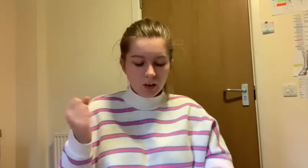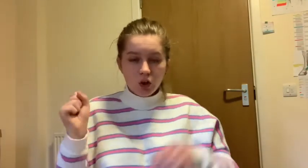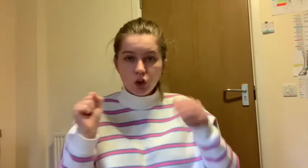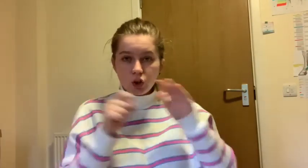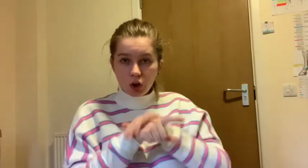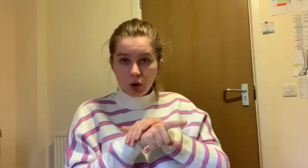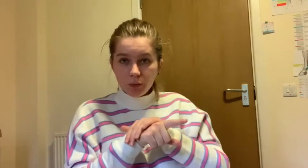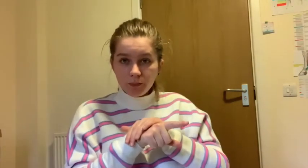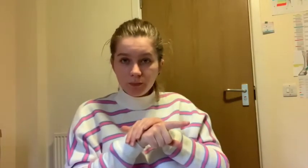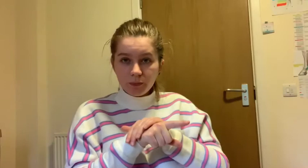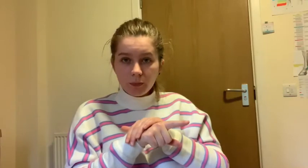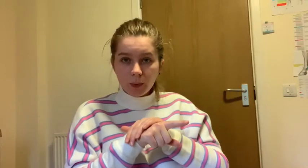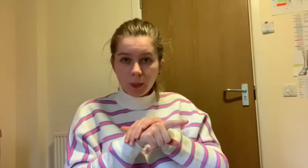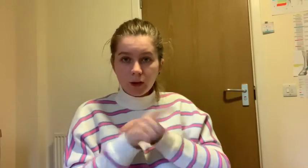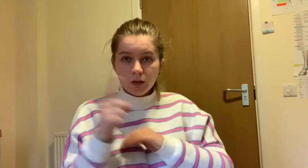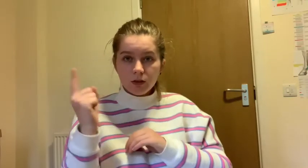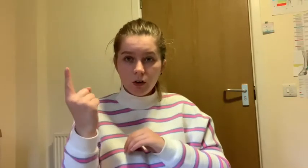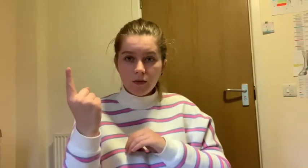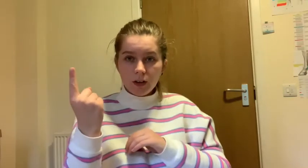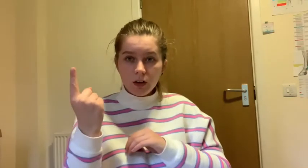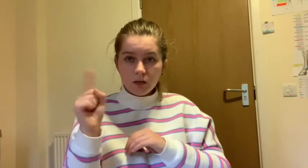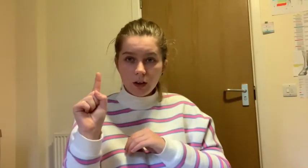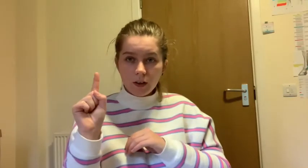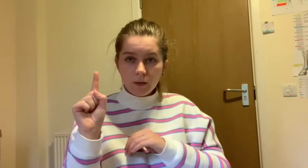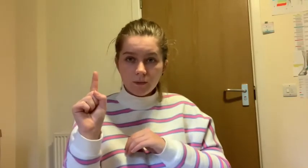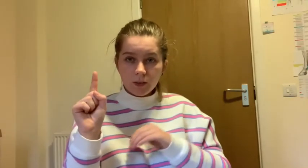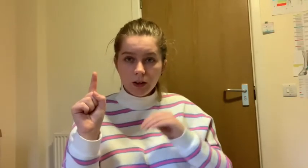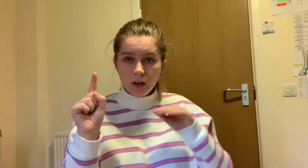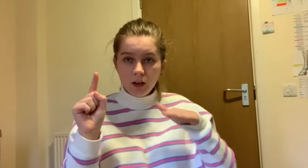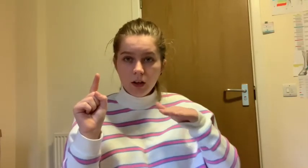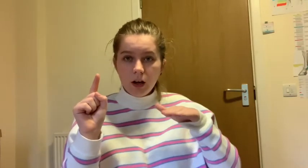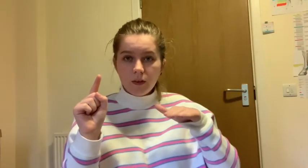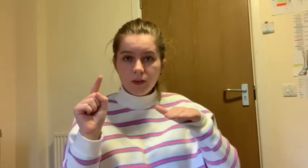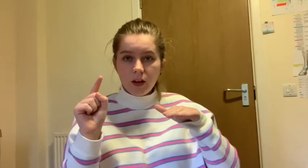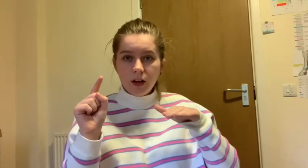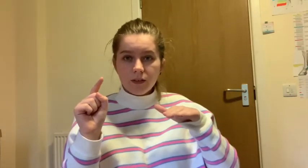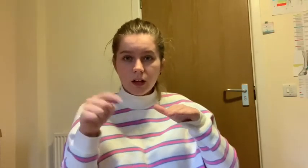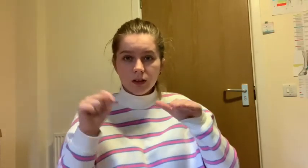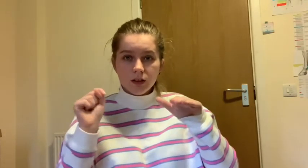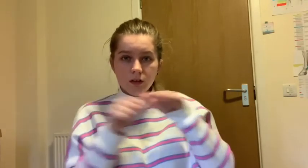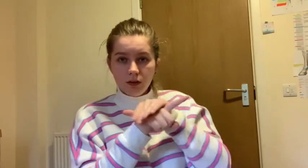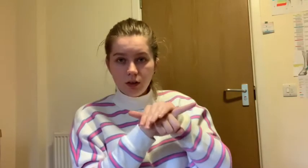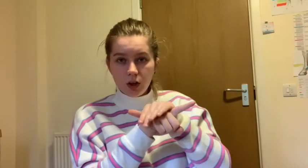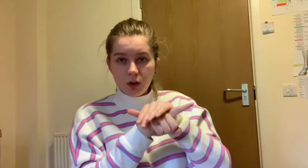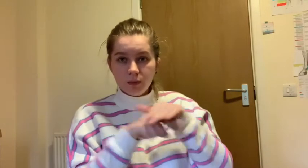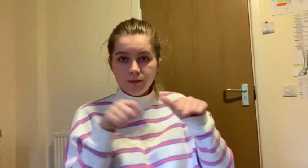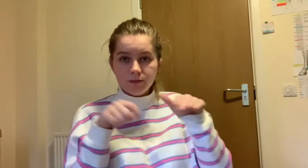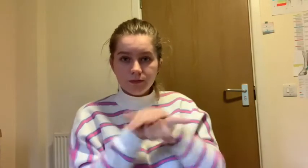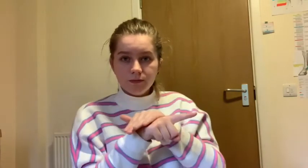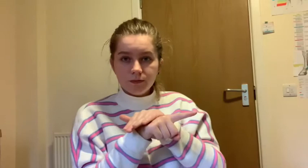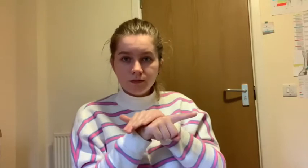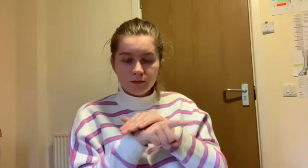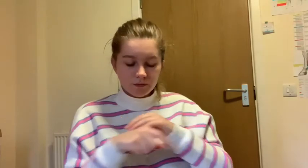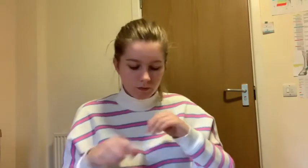"Go" finger like that, left hand, "Go"